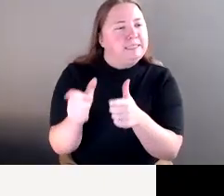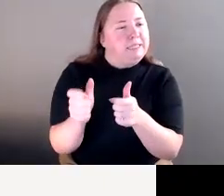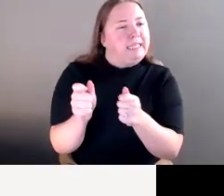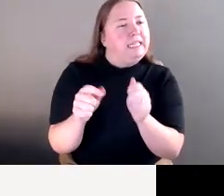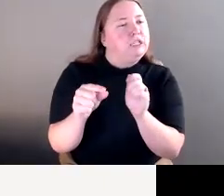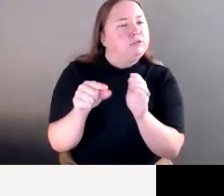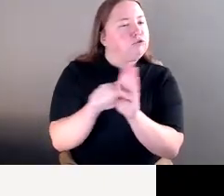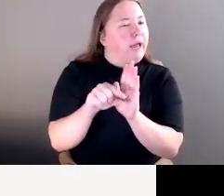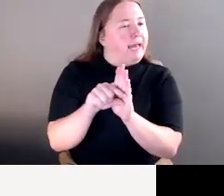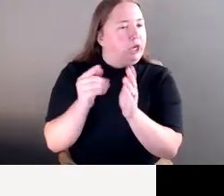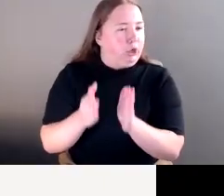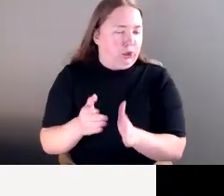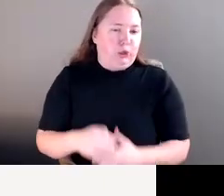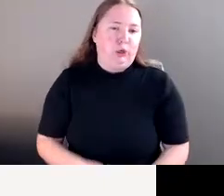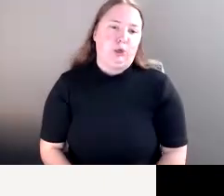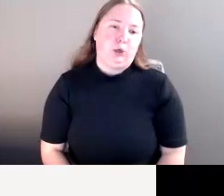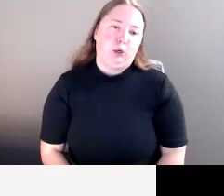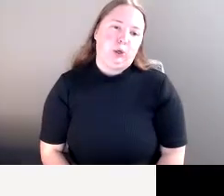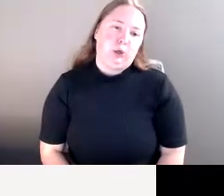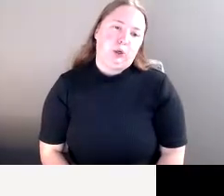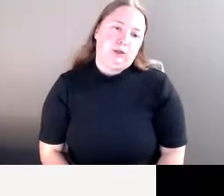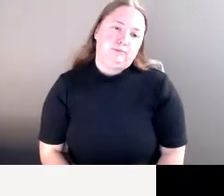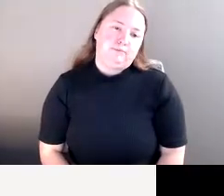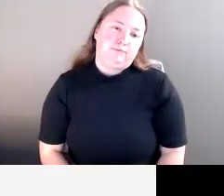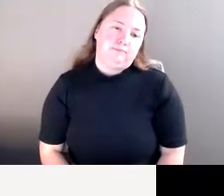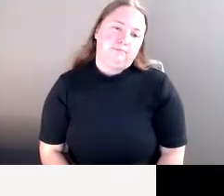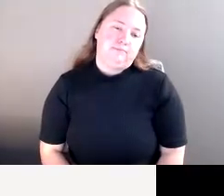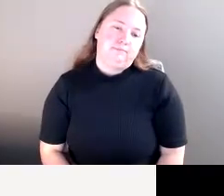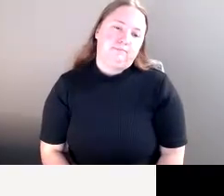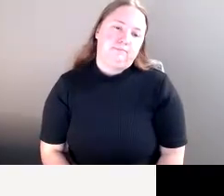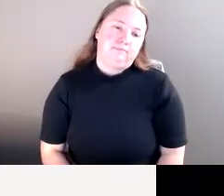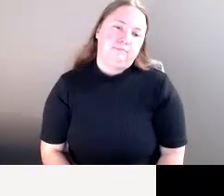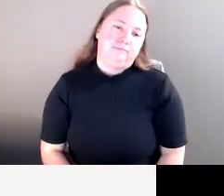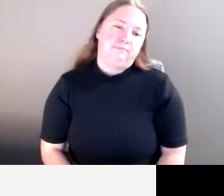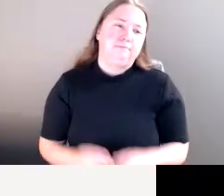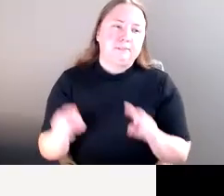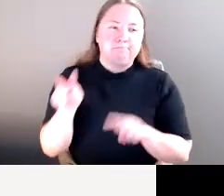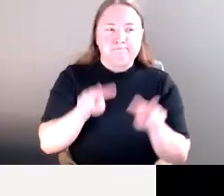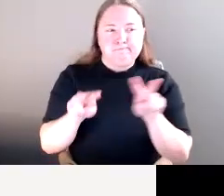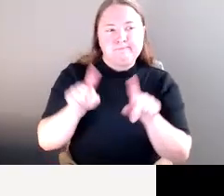And so again, you can take a look and, and test out that feature.